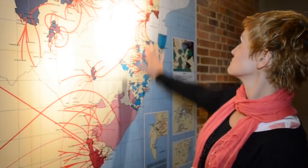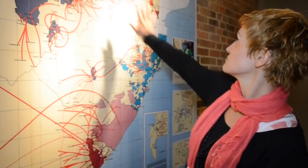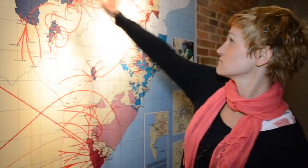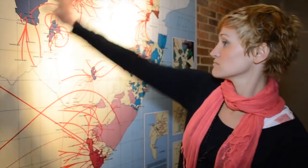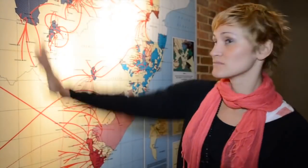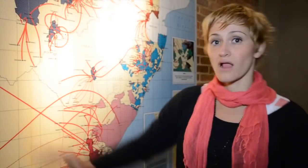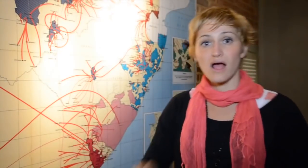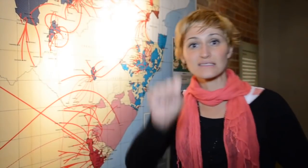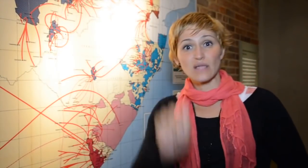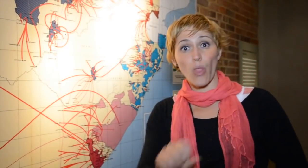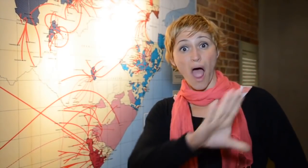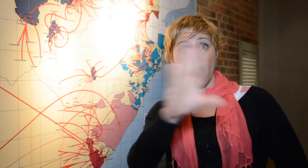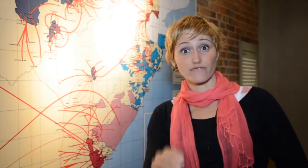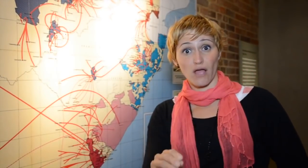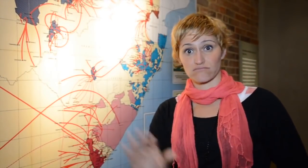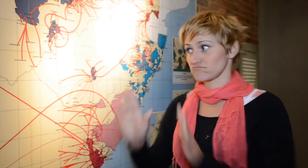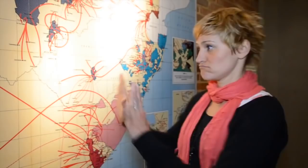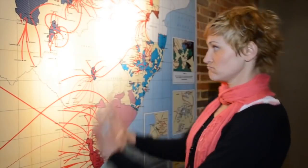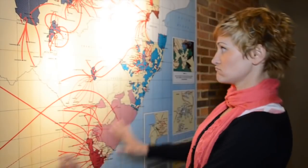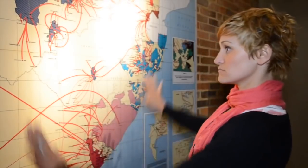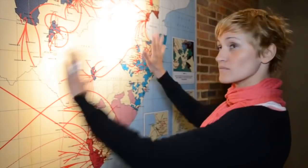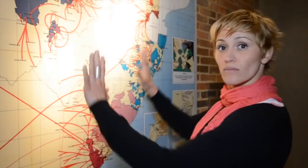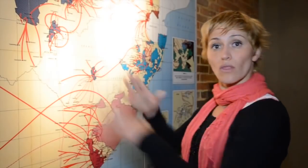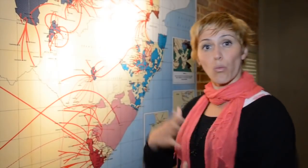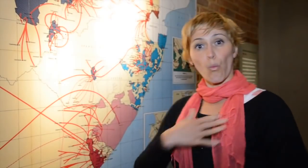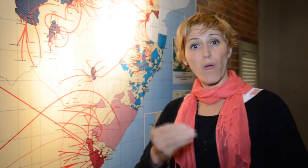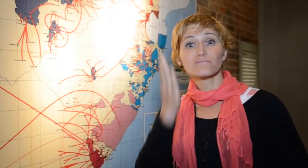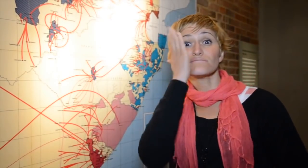See this map of South Africa.